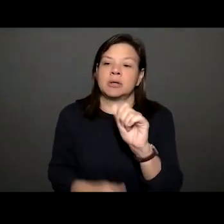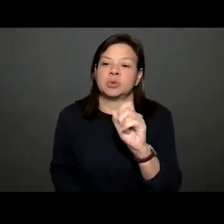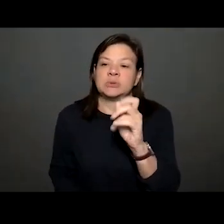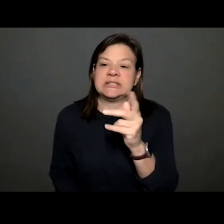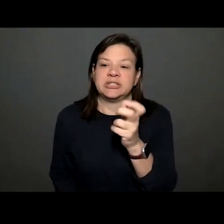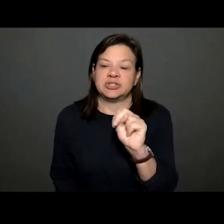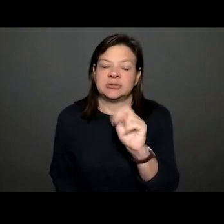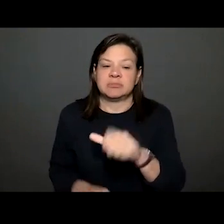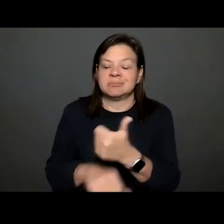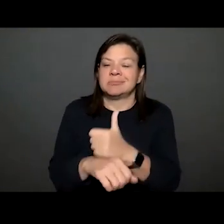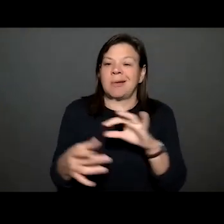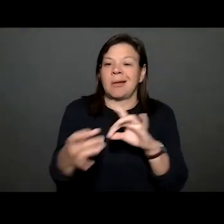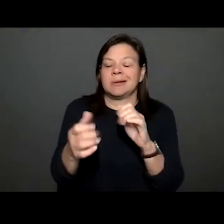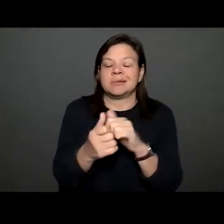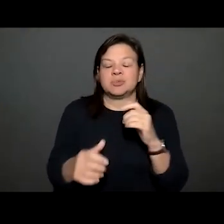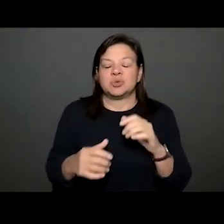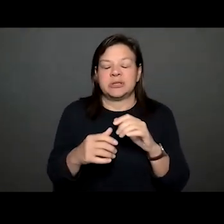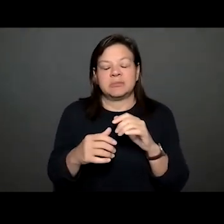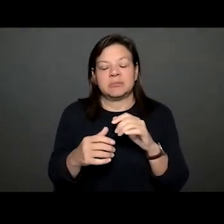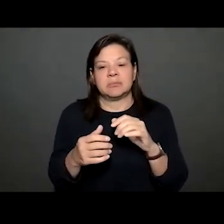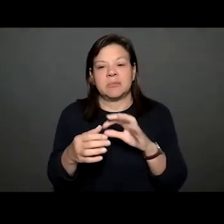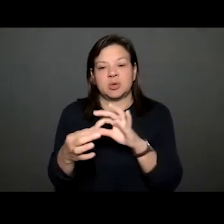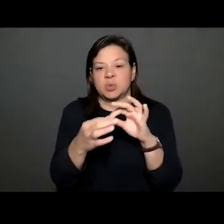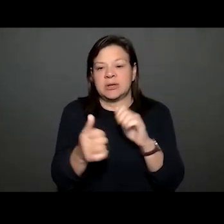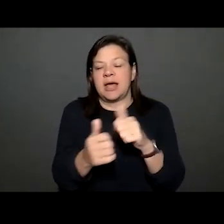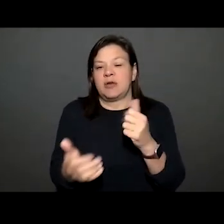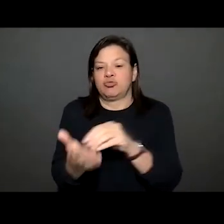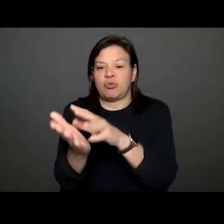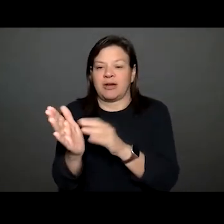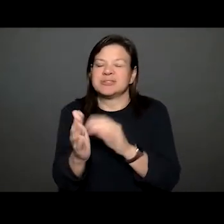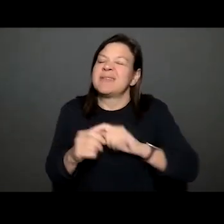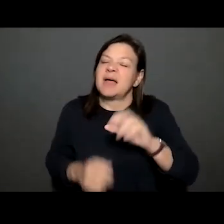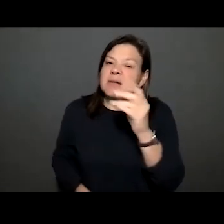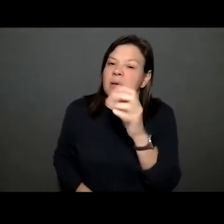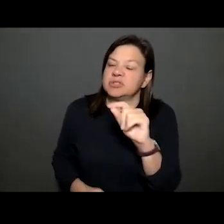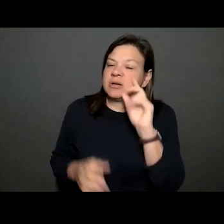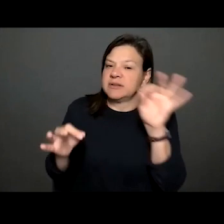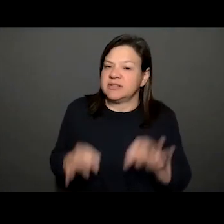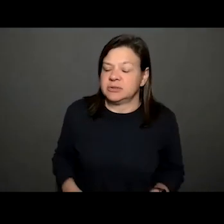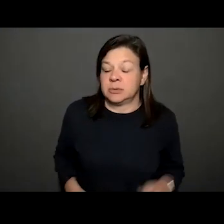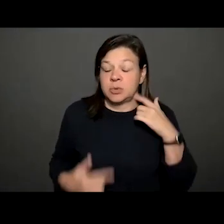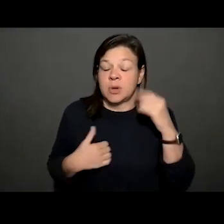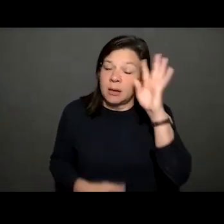RECORDS, PART OF THE OBJECT DEFINITION. YOU CAN CREATE ASSOCIATIONS AS PART OF SCHEMA REQUEST,